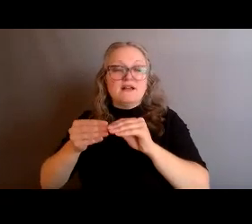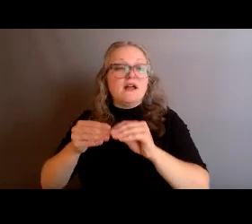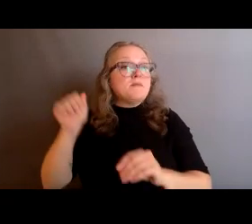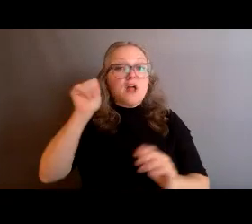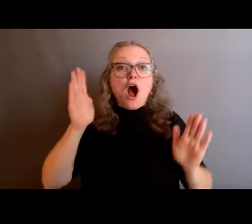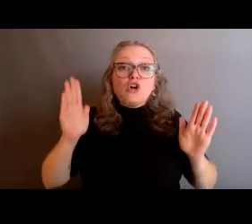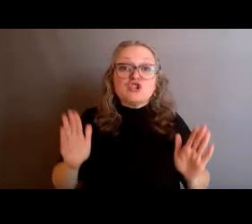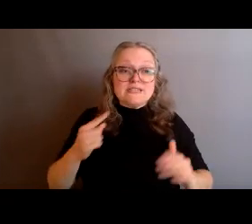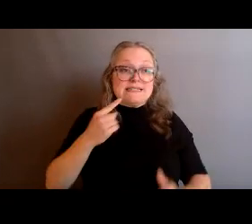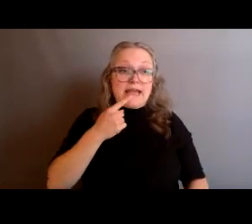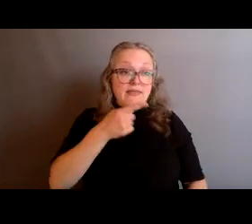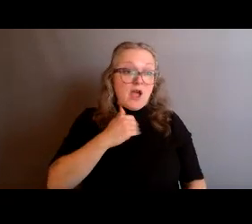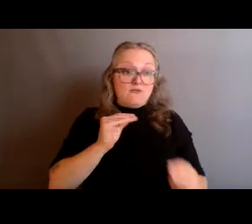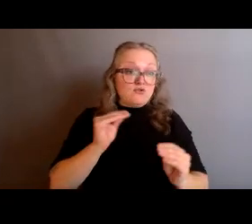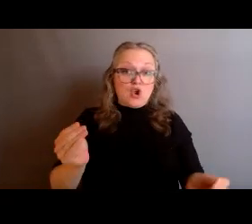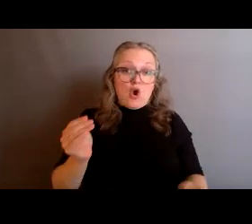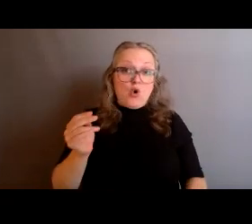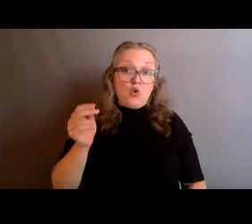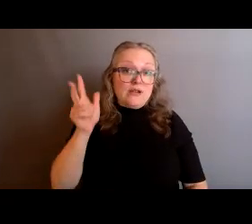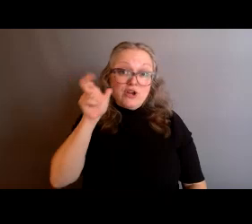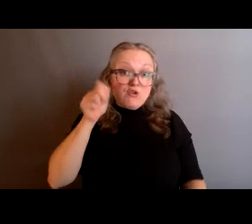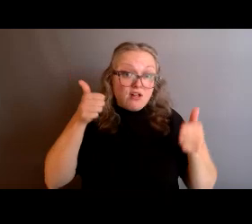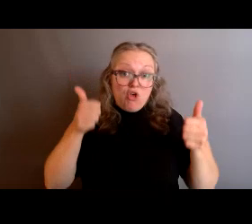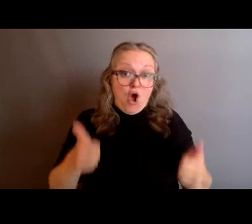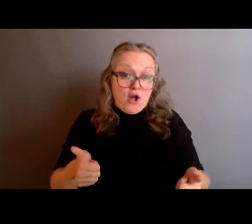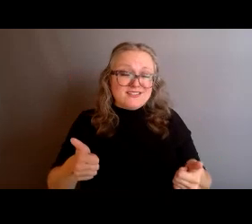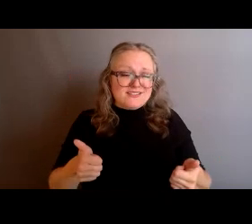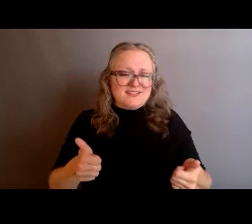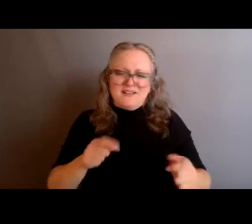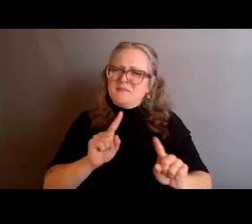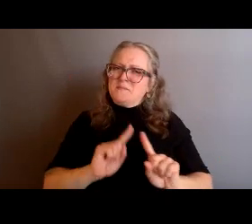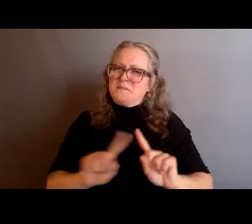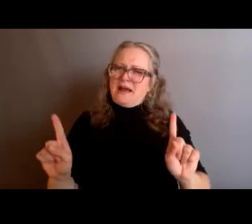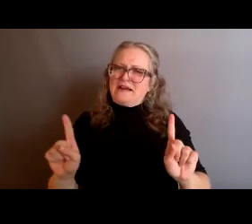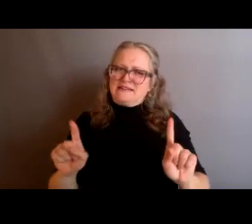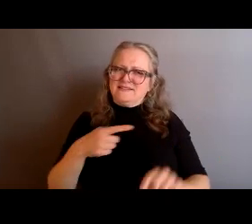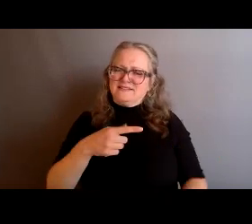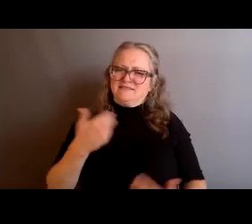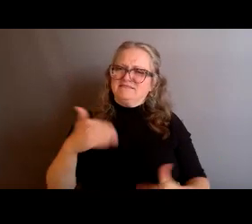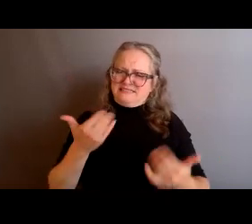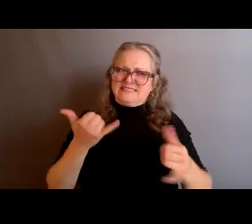that there was no hearing loss even though there was significant issue with background noise.